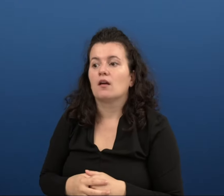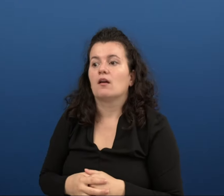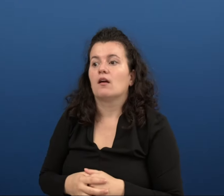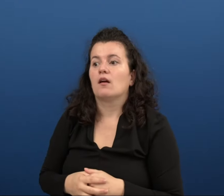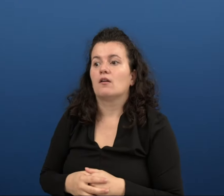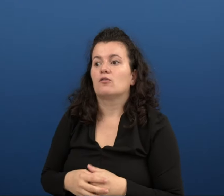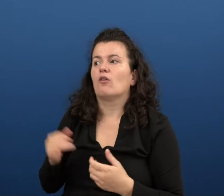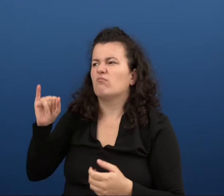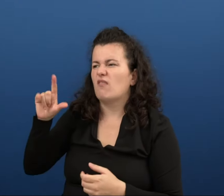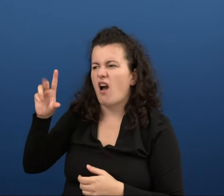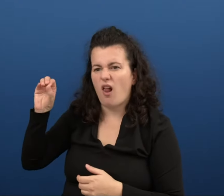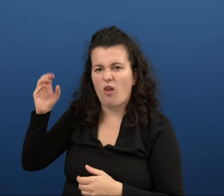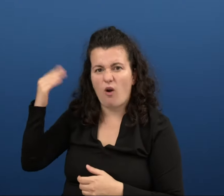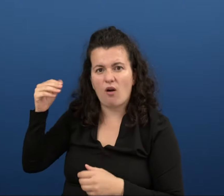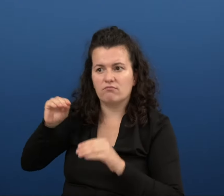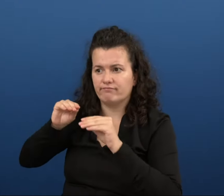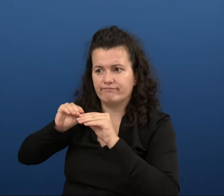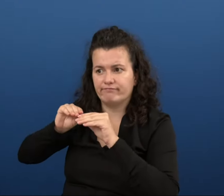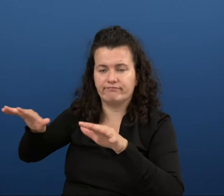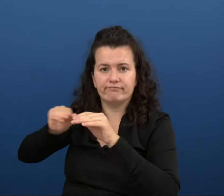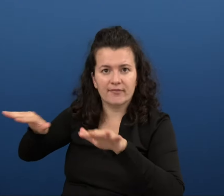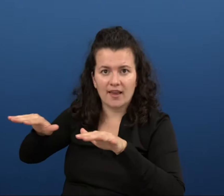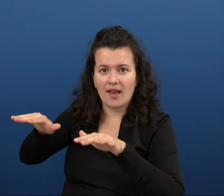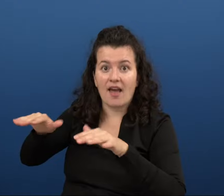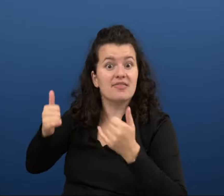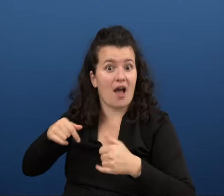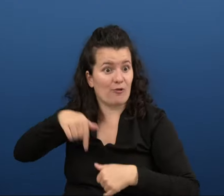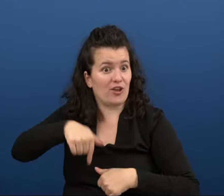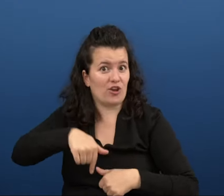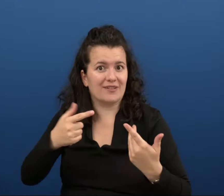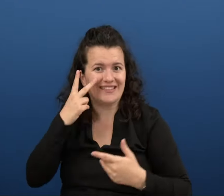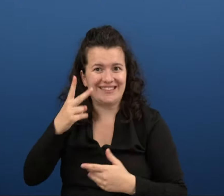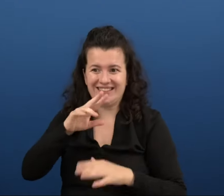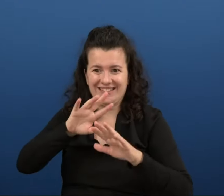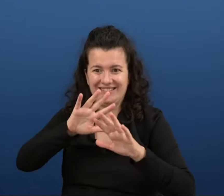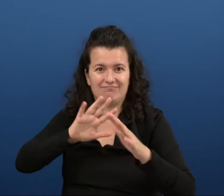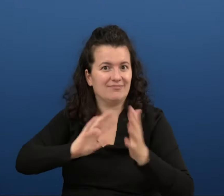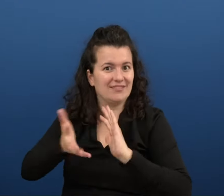16:36:16 interpreters. So you can imagine you're working with your colleagues, but there's